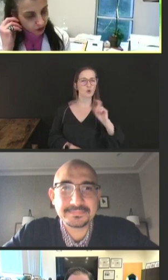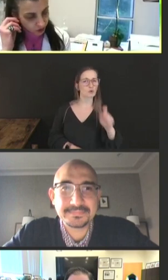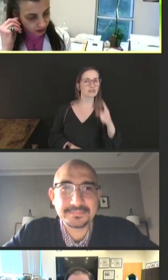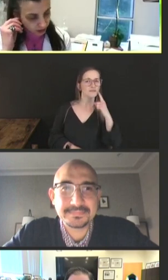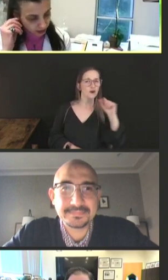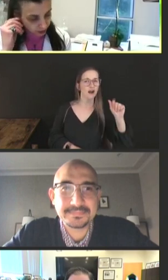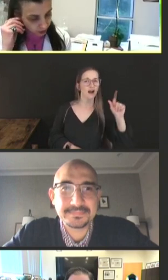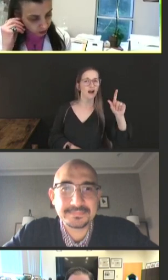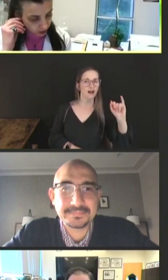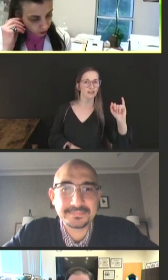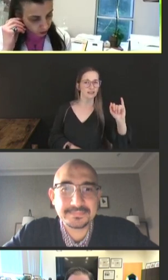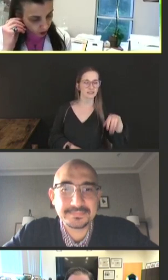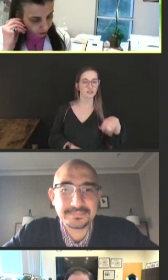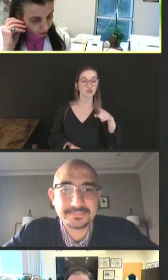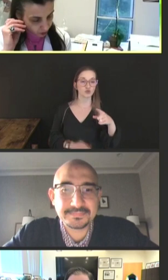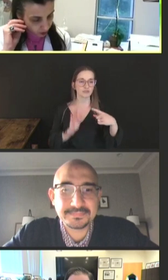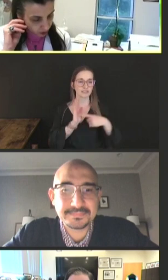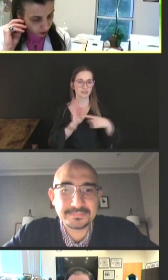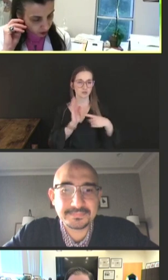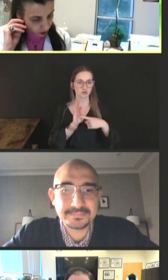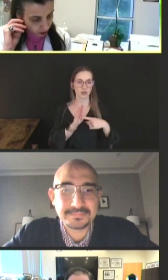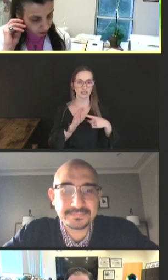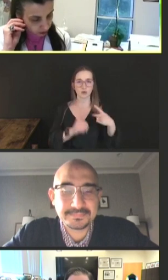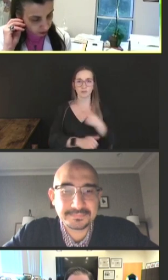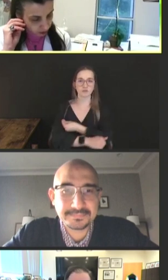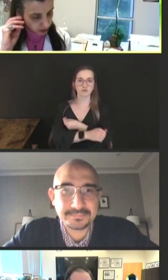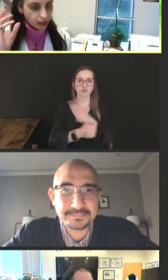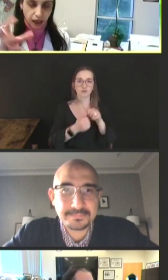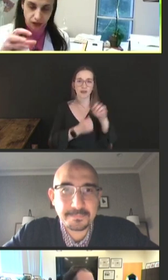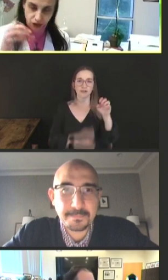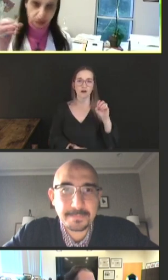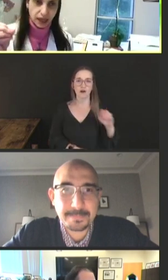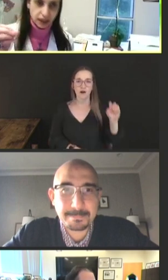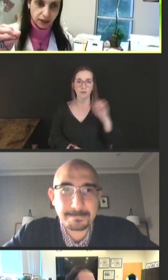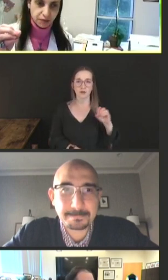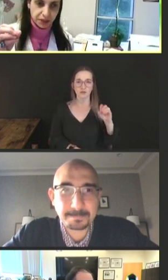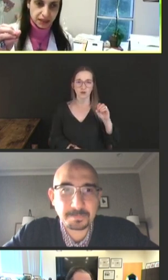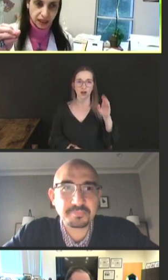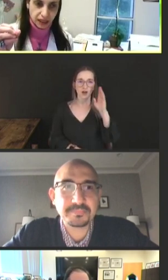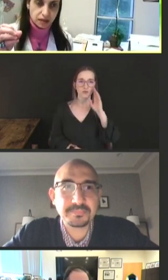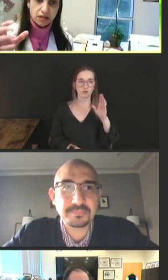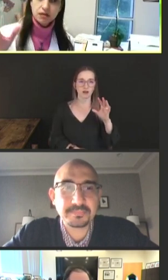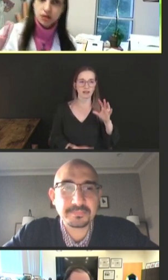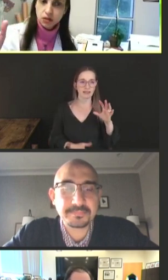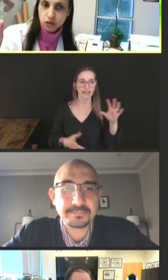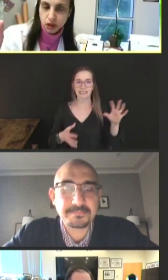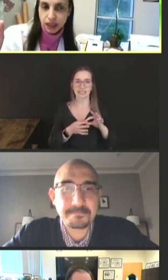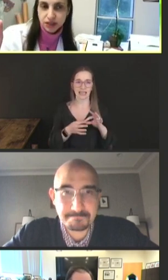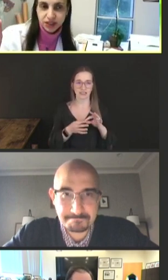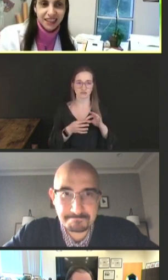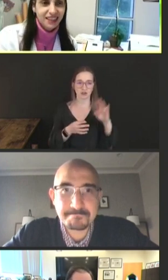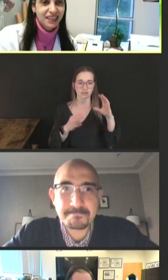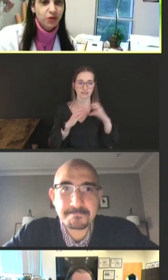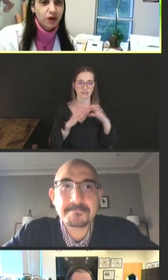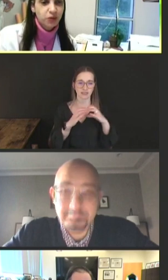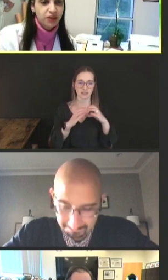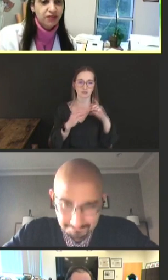demonstrated that boosting with Omicron engages naïve B cells to a lesser degree than one would